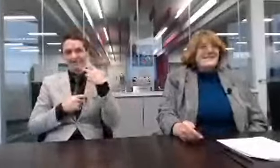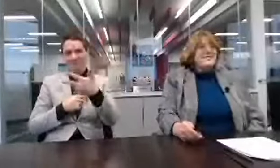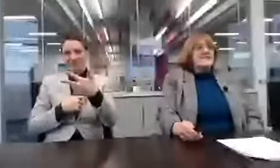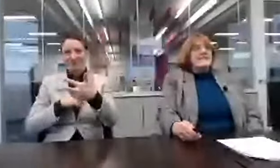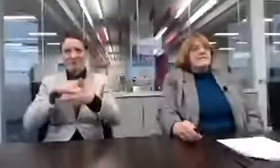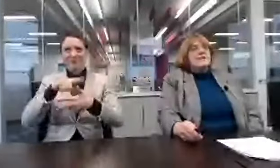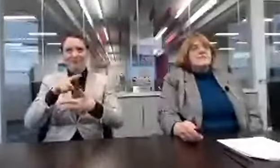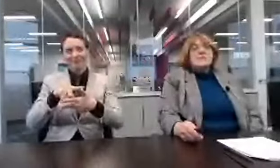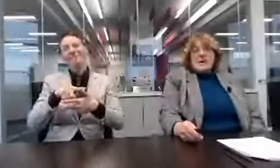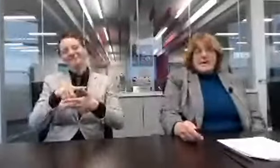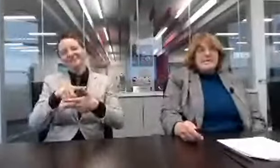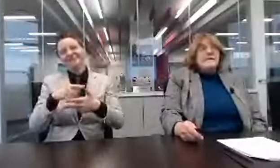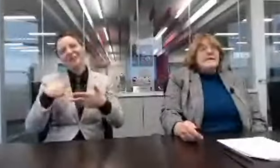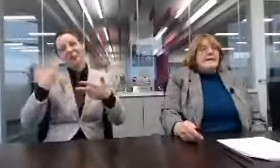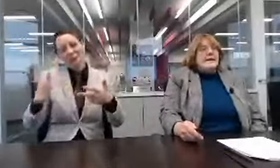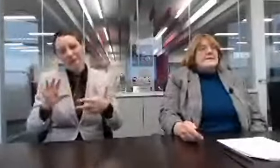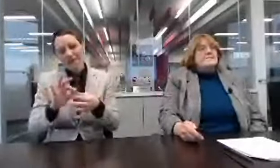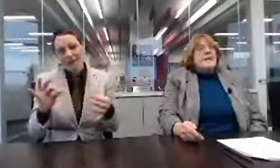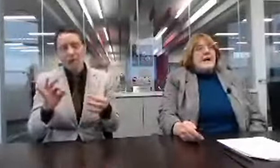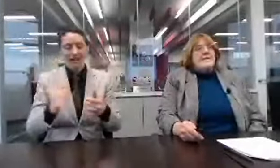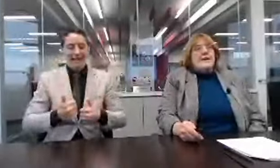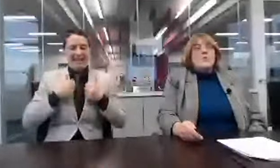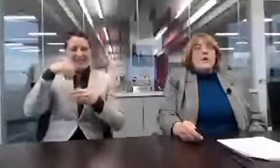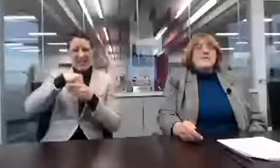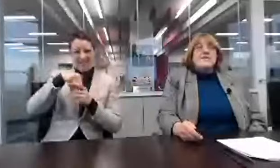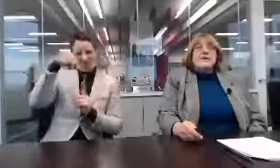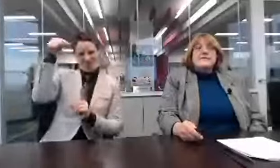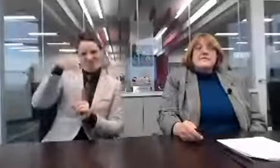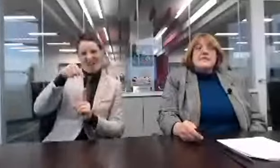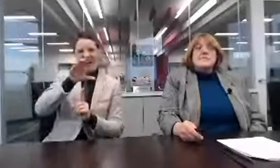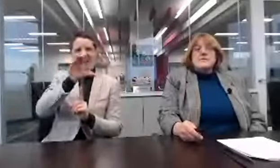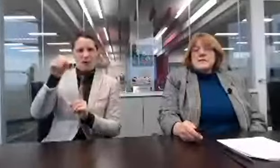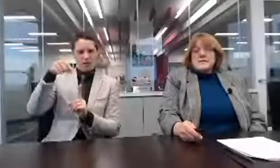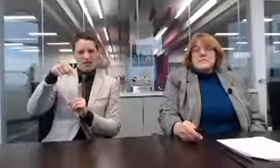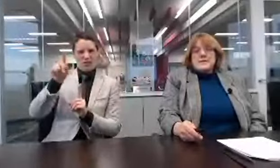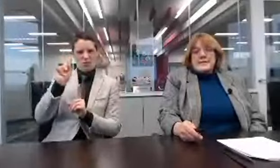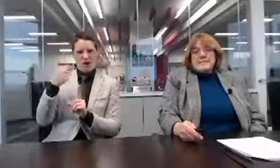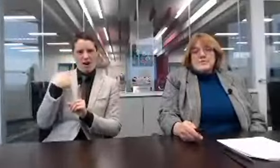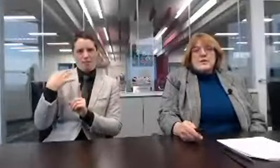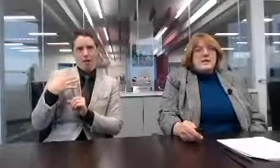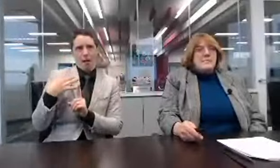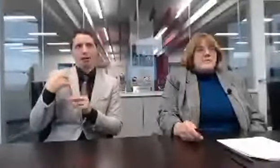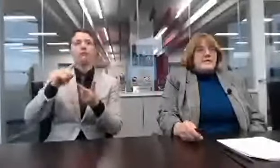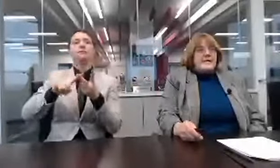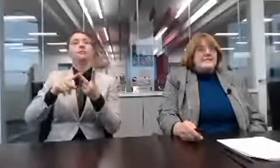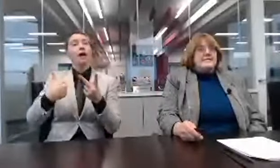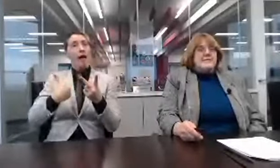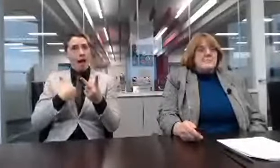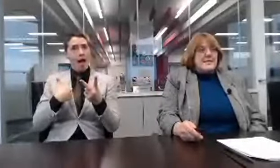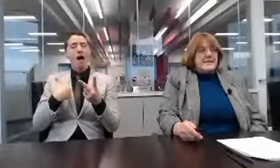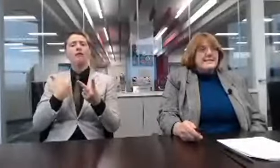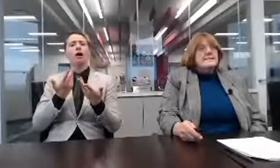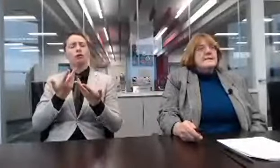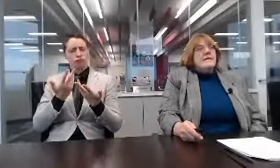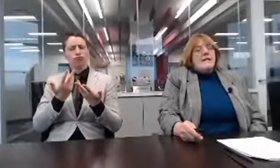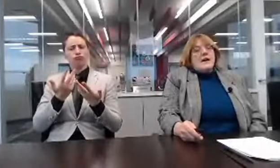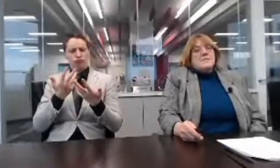live in the county where you're applying. Have a qualifying developmental disability and we'll talk about what that is in a few minutes.